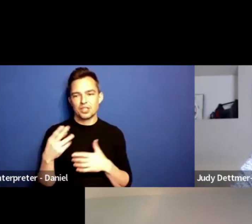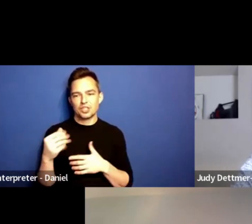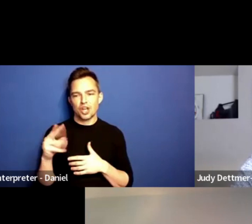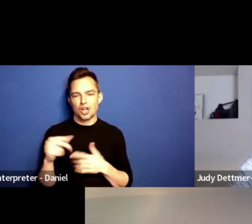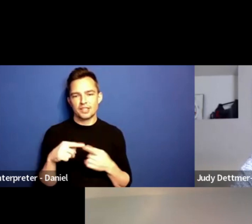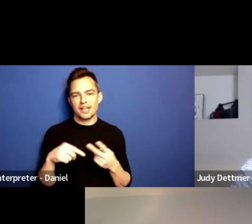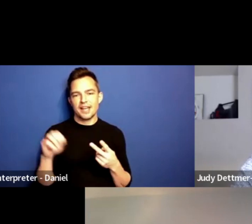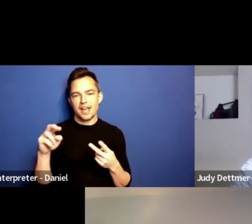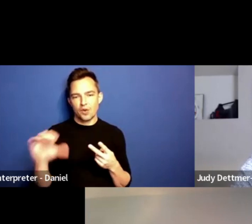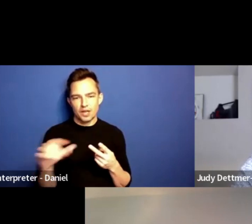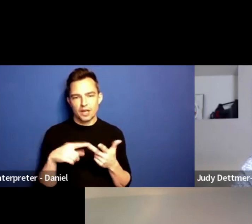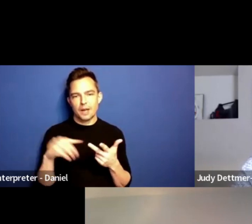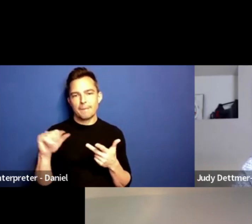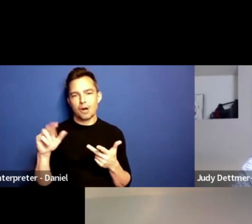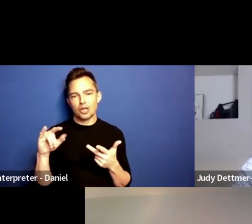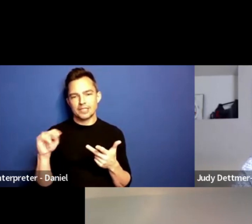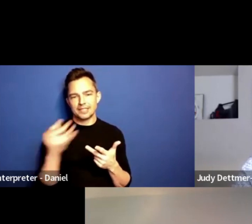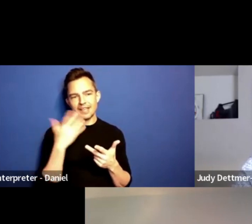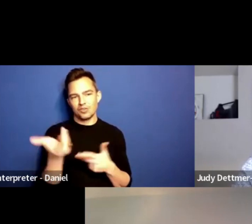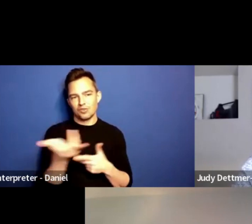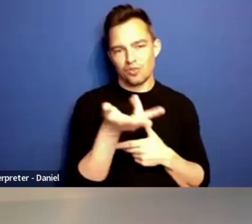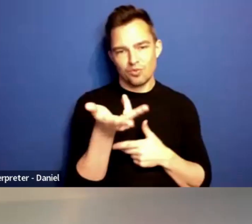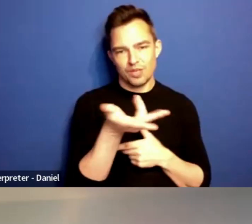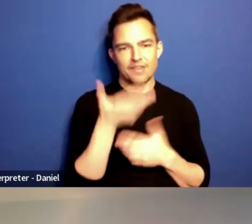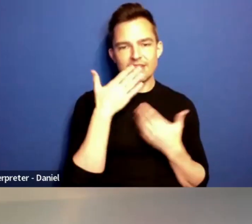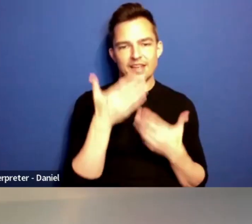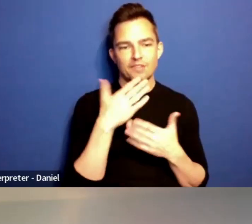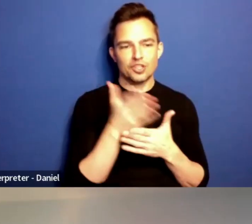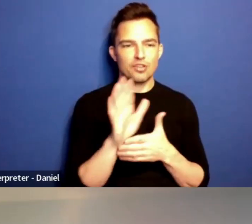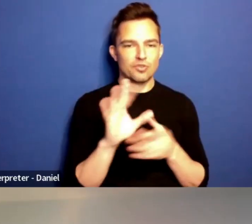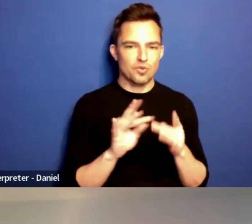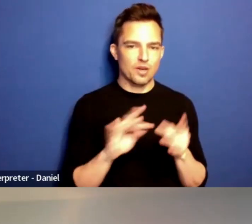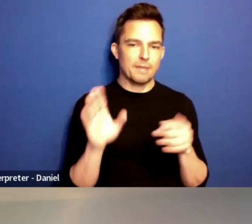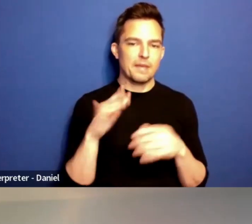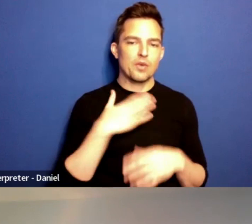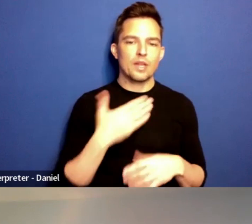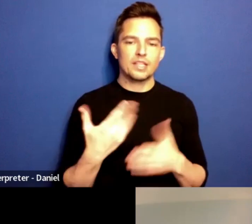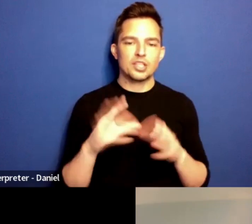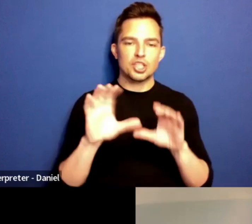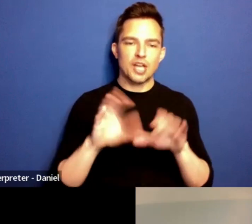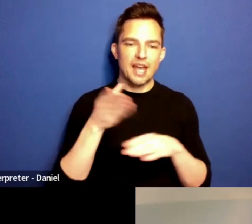Martin, thank you, again, so much for sharing your stories and being willing to chat afterwards. With that, I would